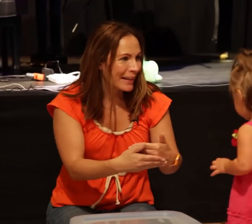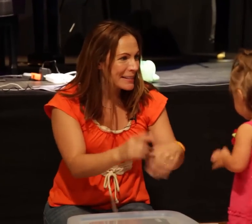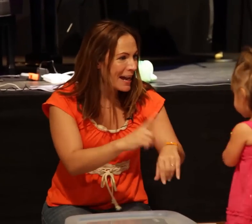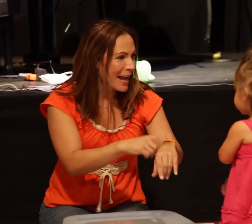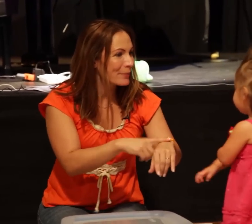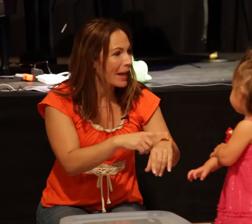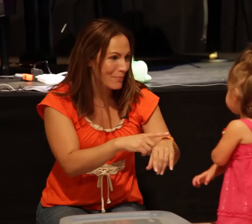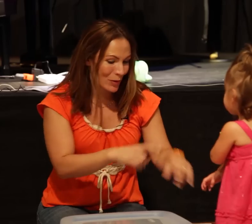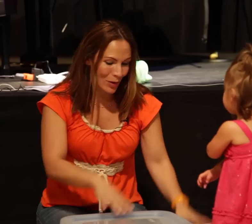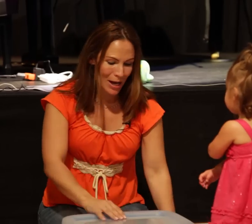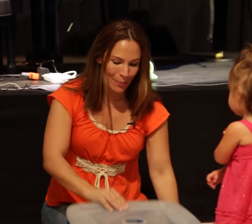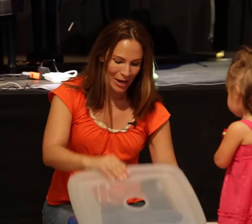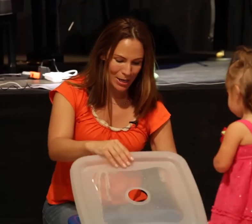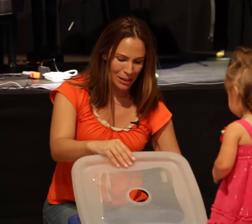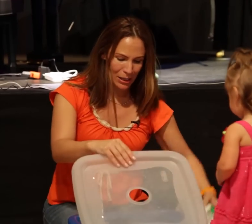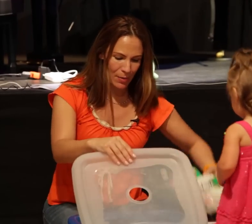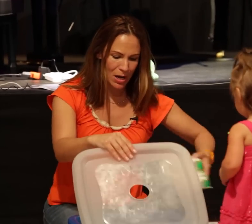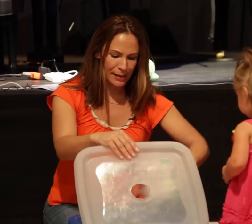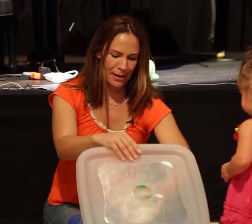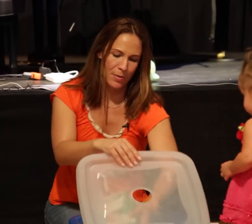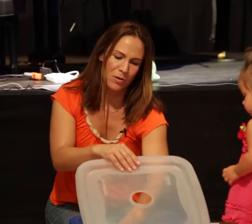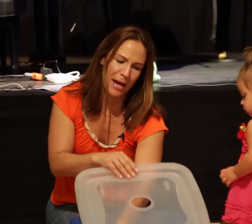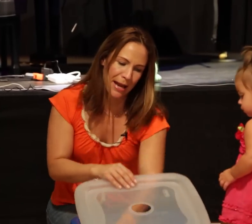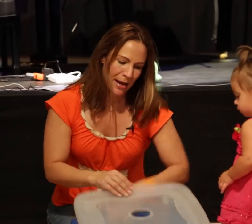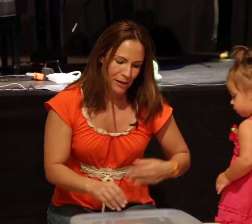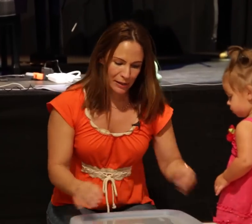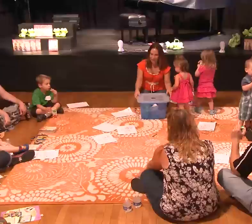And TIME, yes, you got it. Baby and time. Awesome.